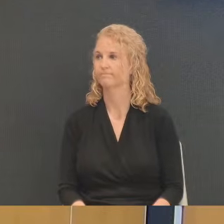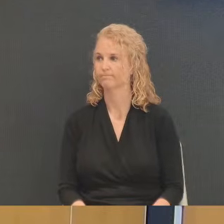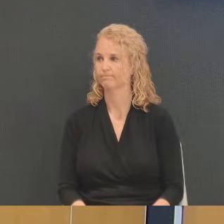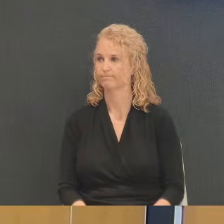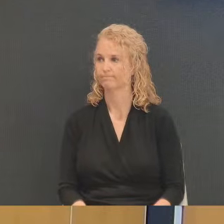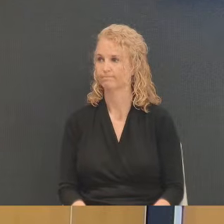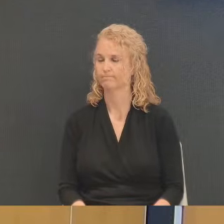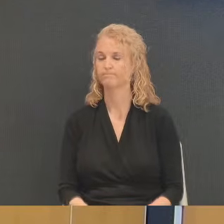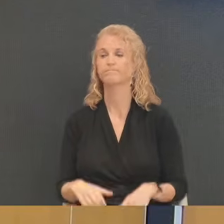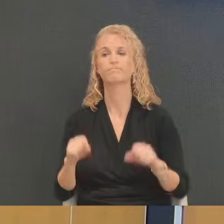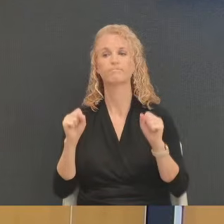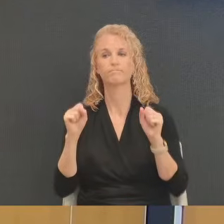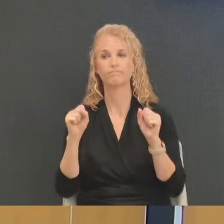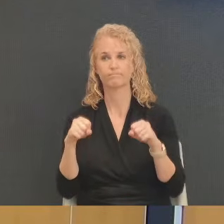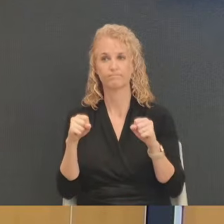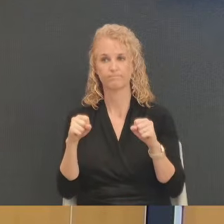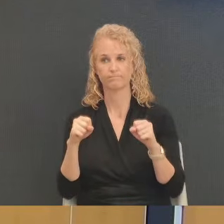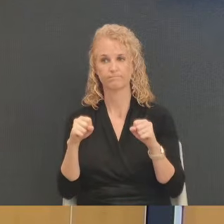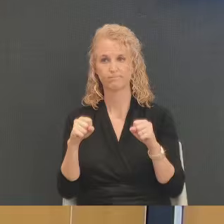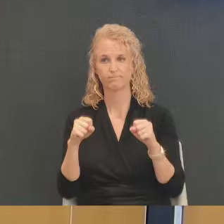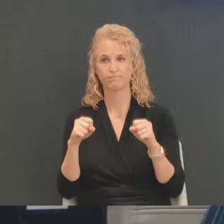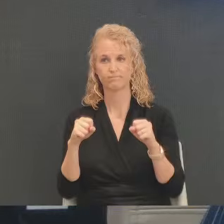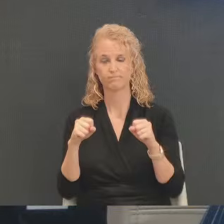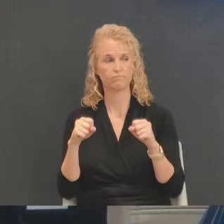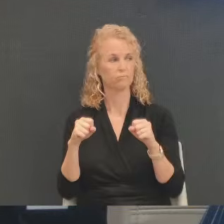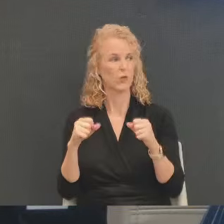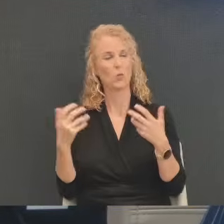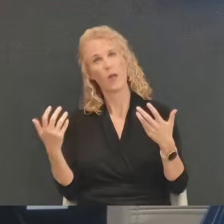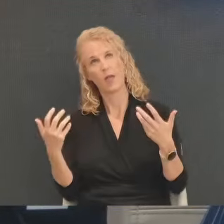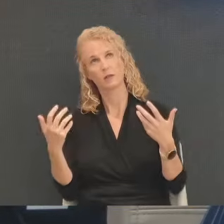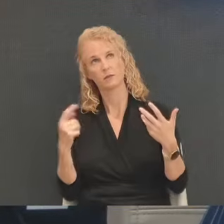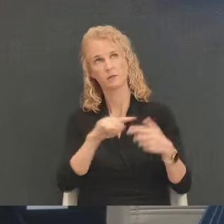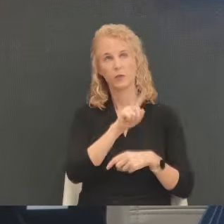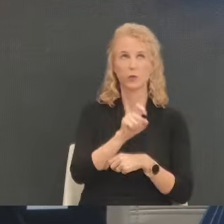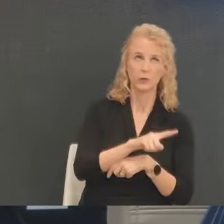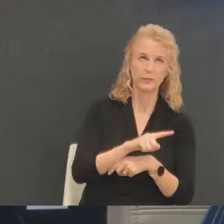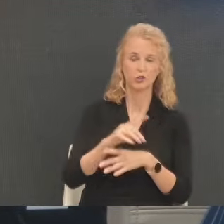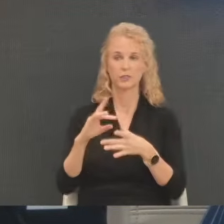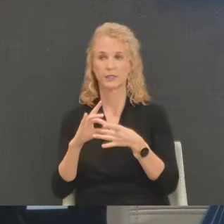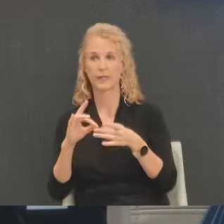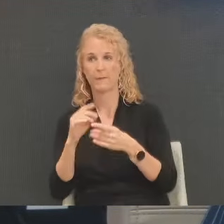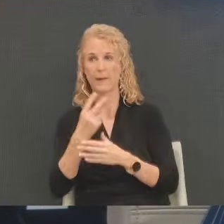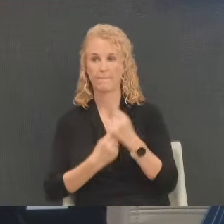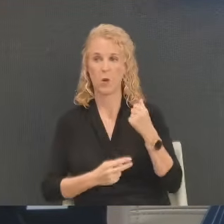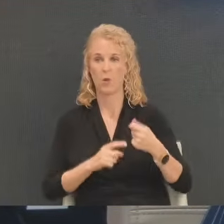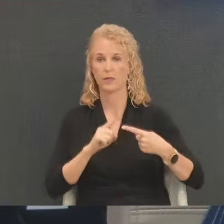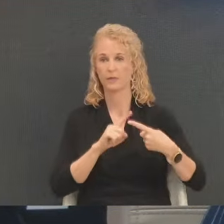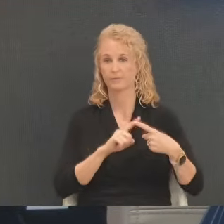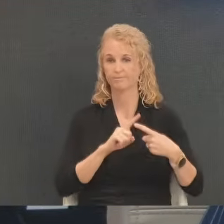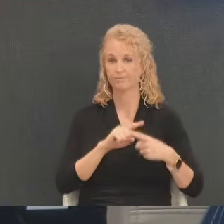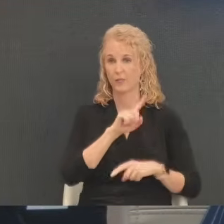actually not questions but maybe well a question and a comment. First of all, these elevators,